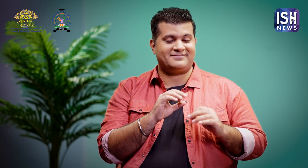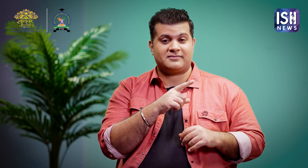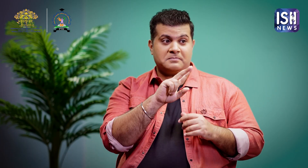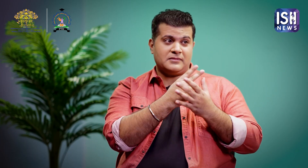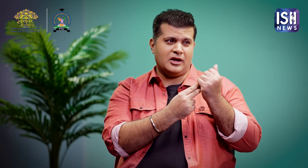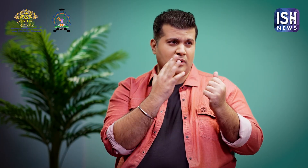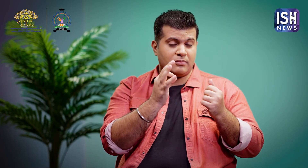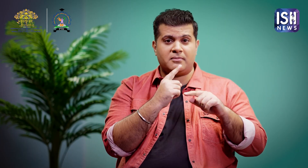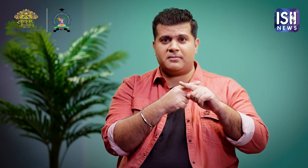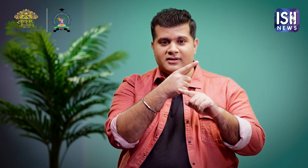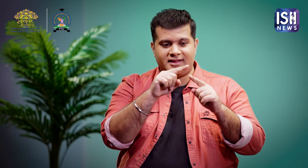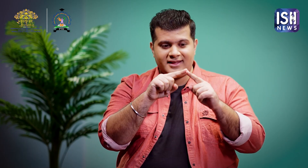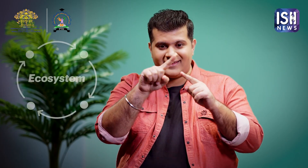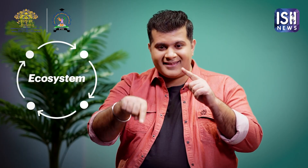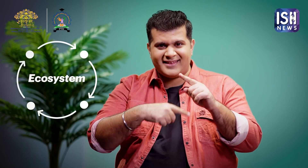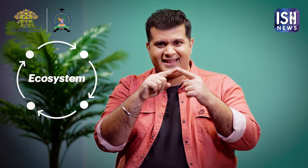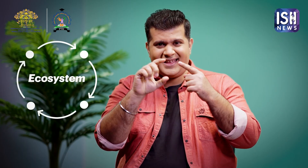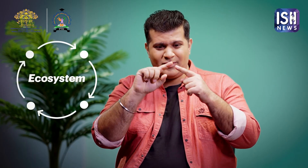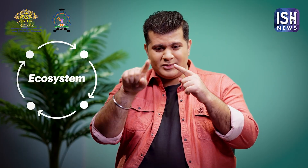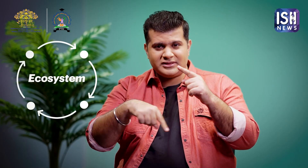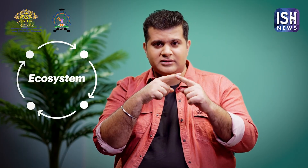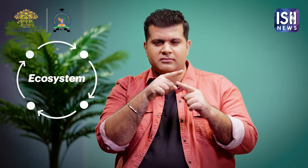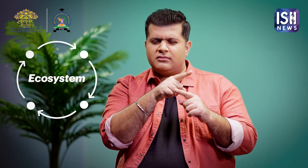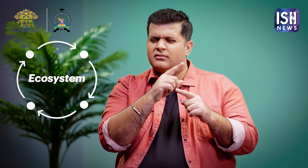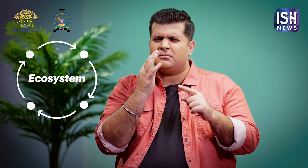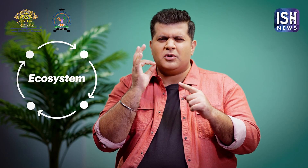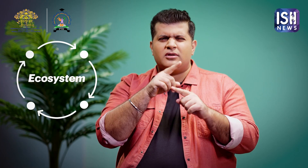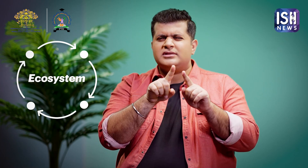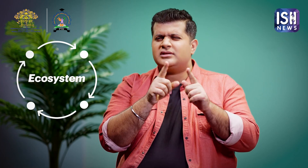Bilingual Education is incredibly important, and I really admire how you've implemented it along with the ecosystem.